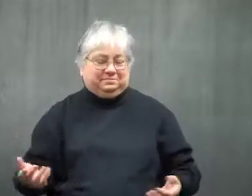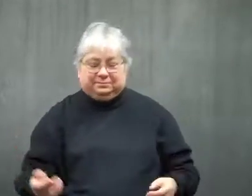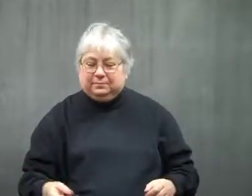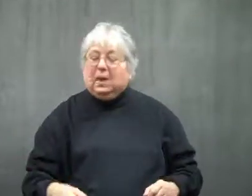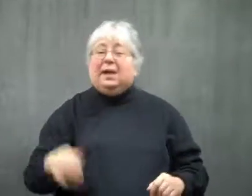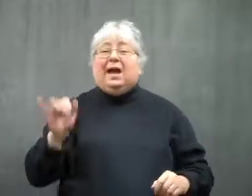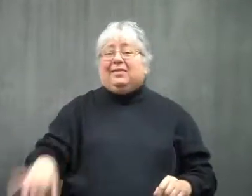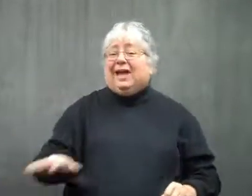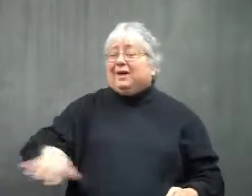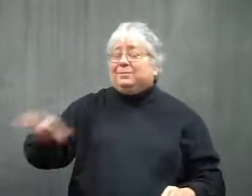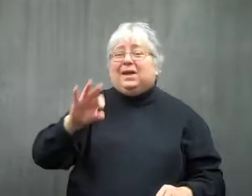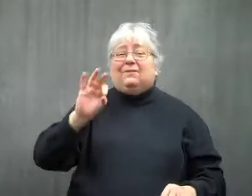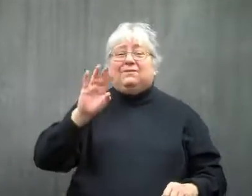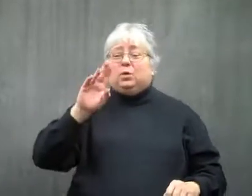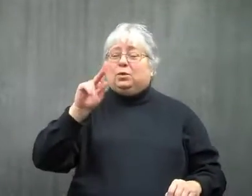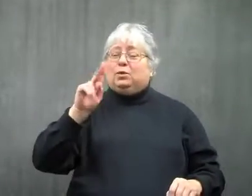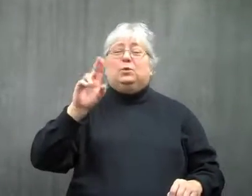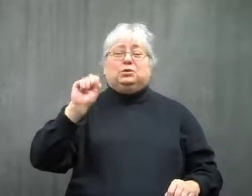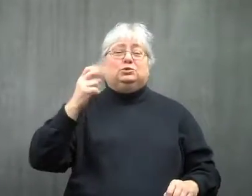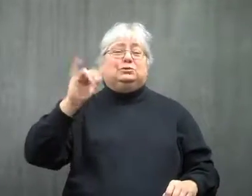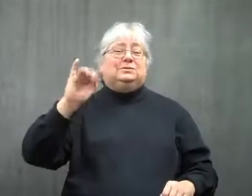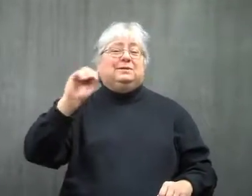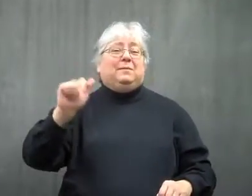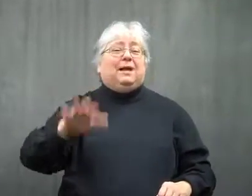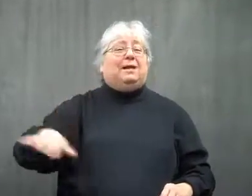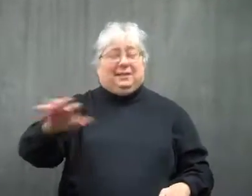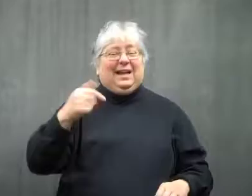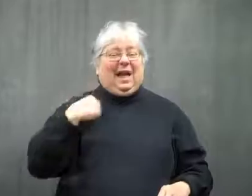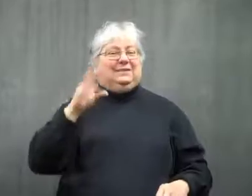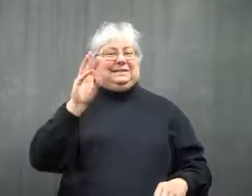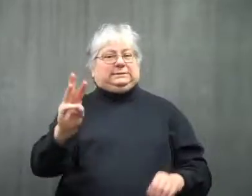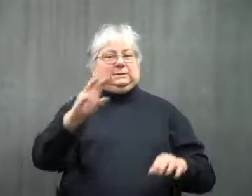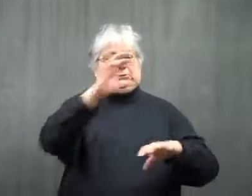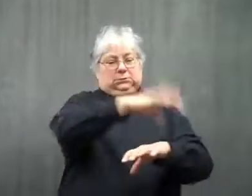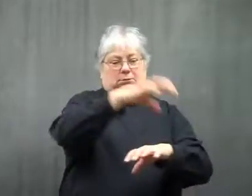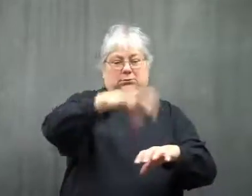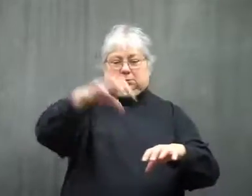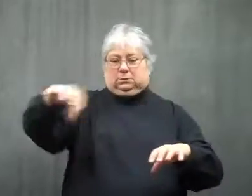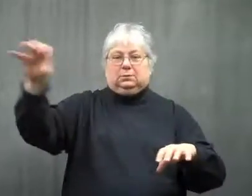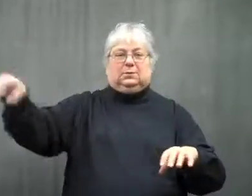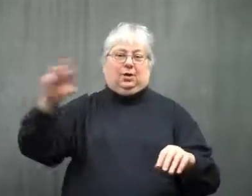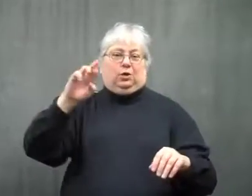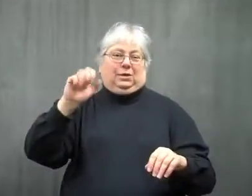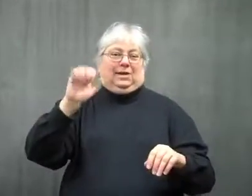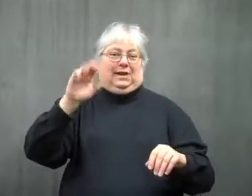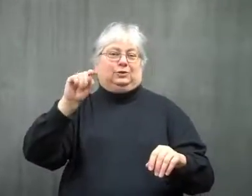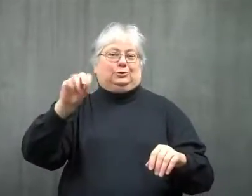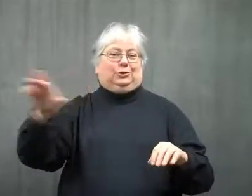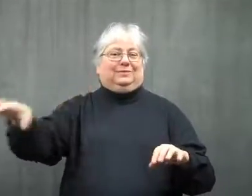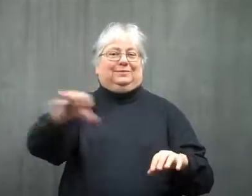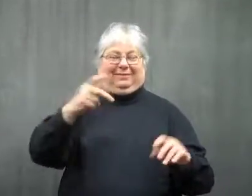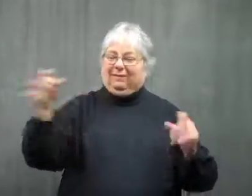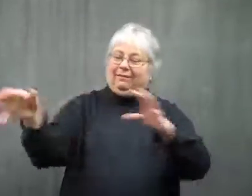The Fukushima complex has 6 reactors.